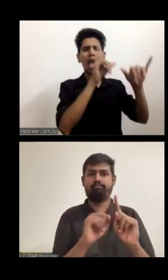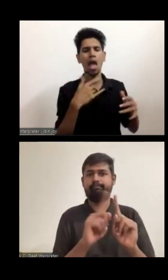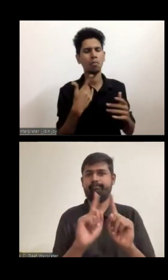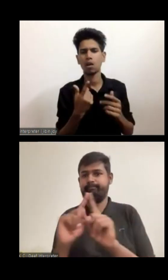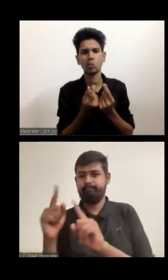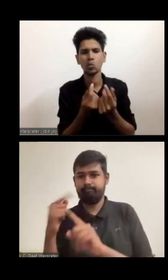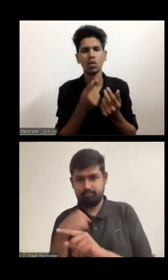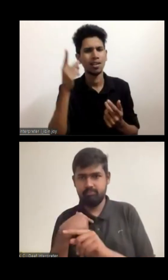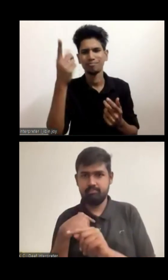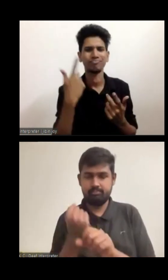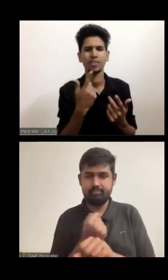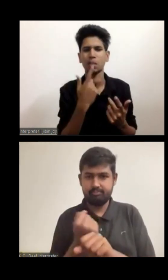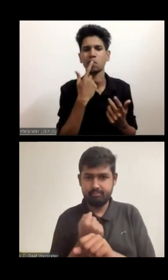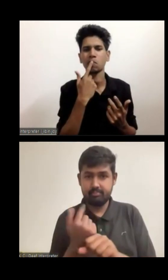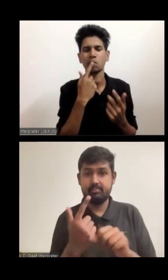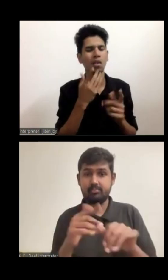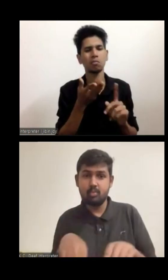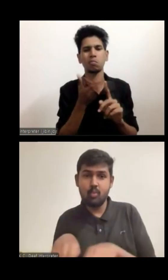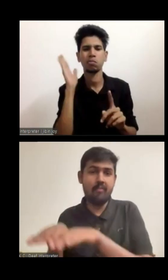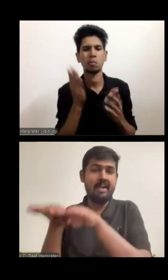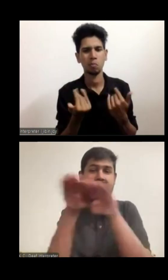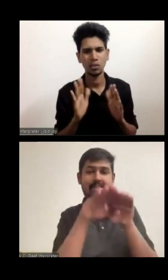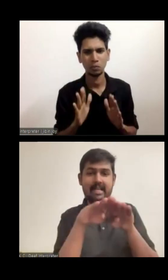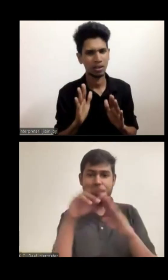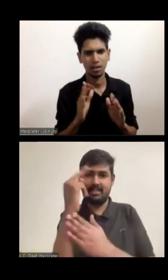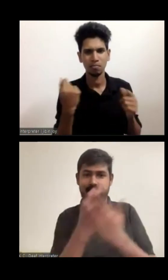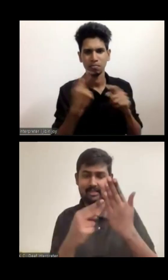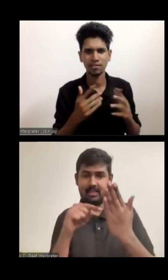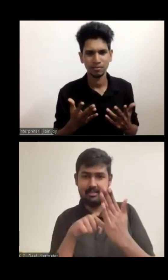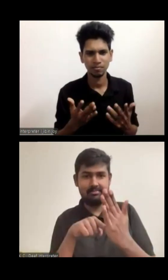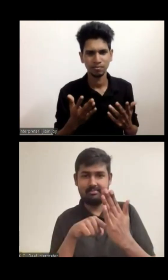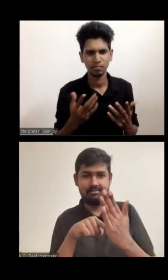We are going one step ahead in saying that we are going to design inclusive design solutions.